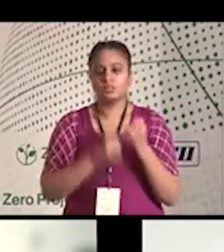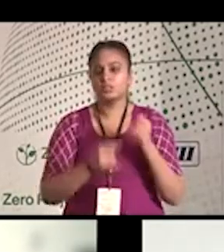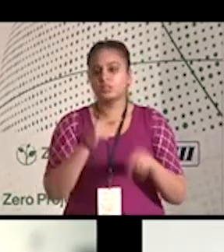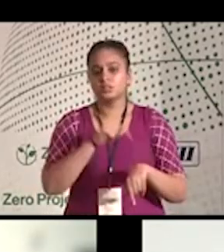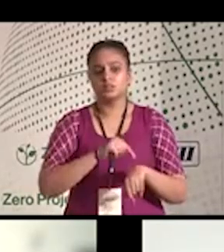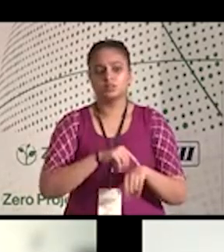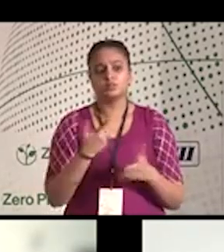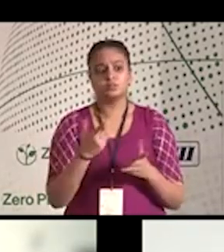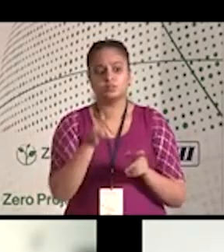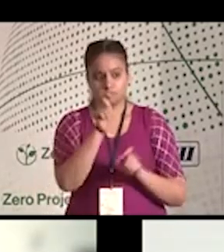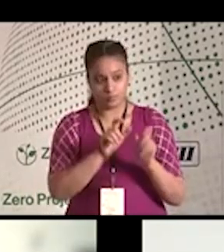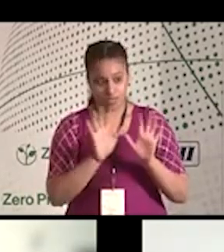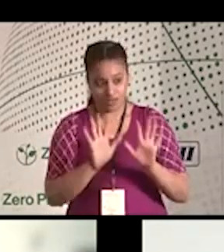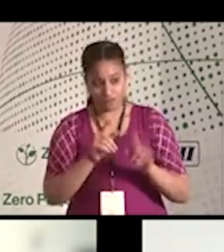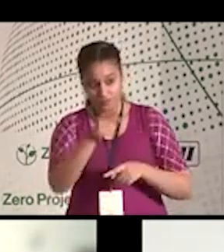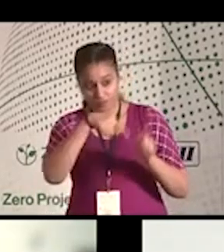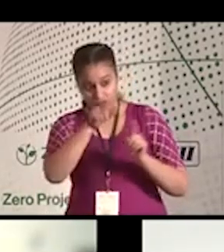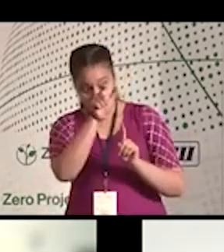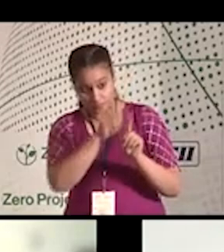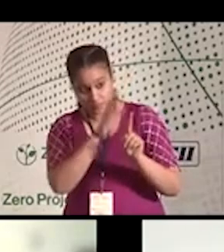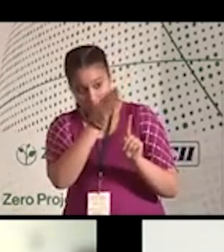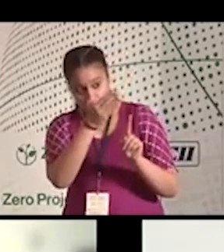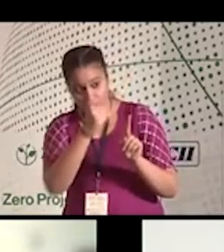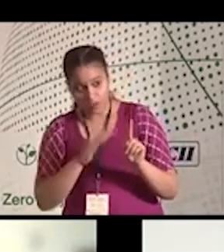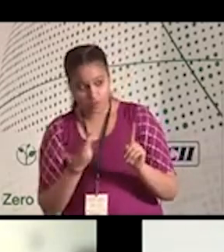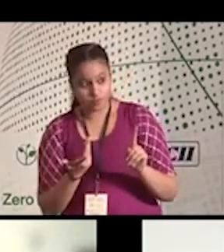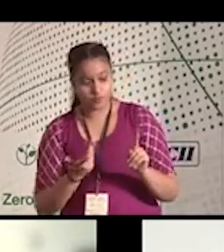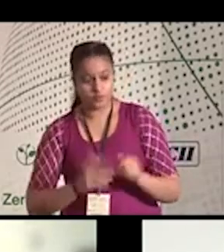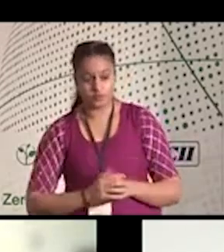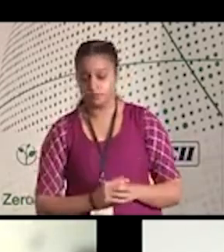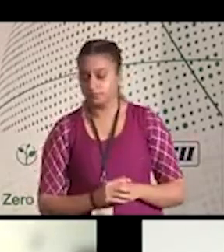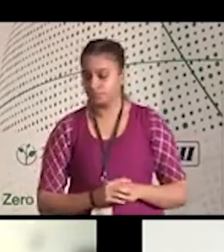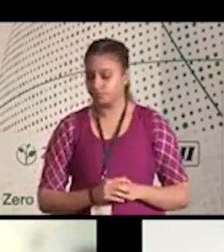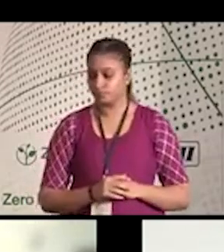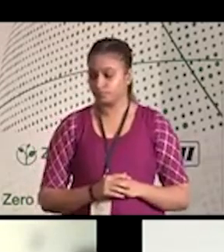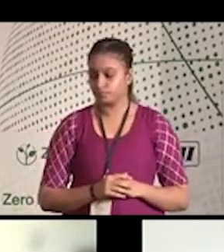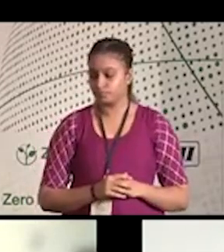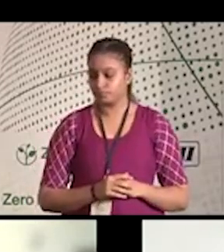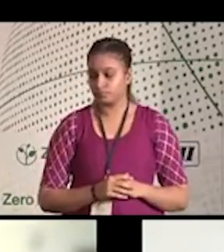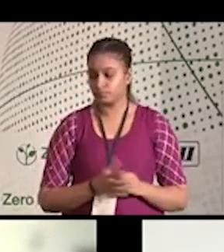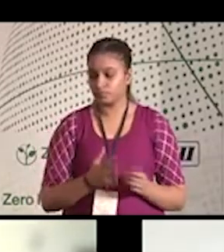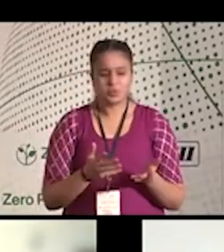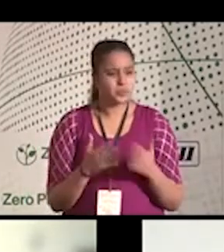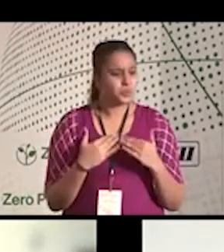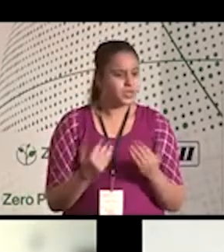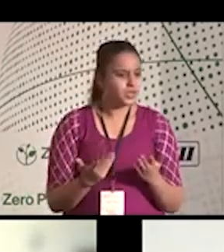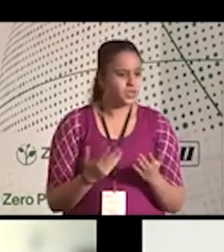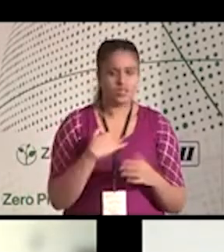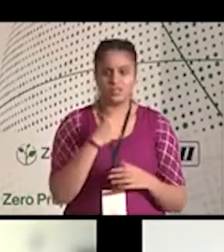Well, we hired a guy about six months ago, had a dog. And I said, What?